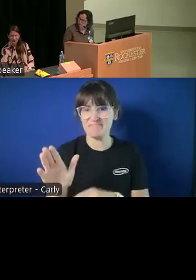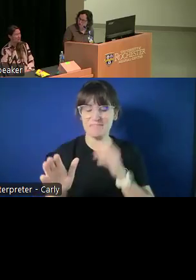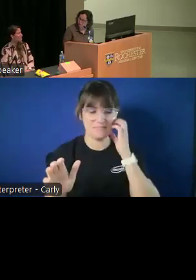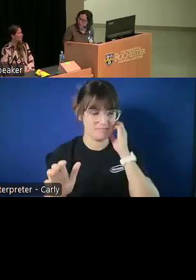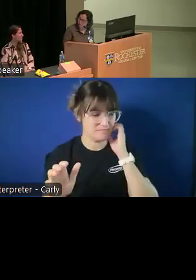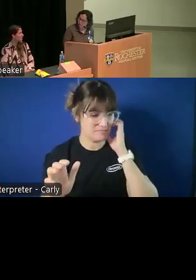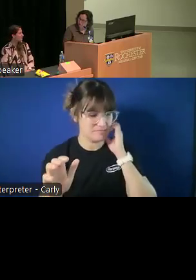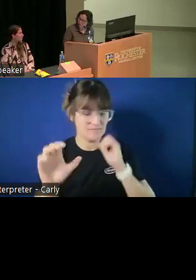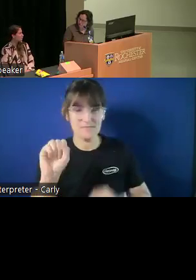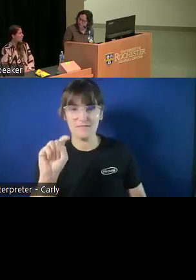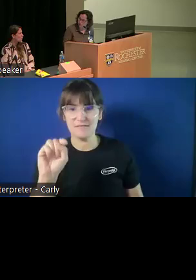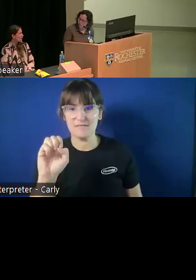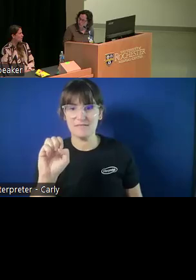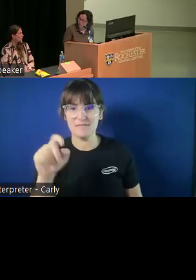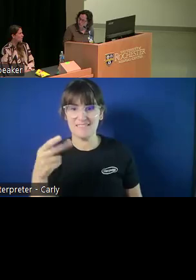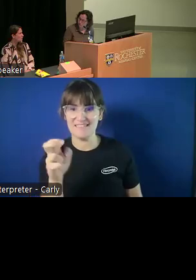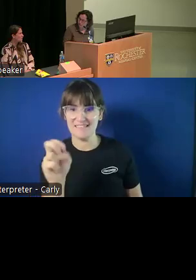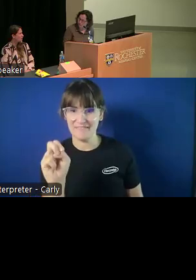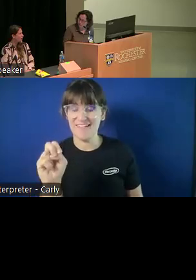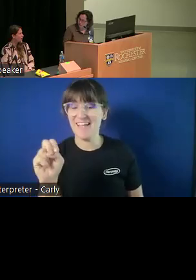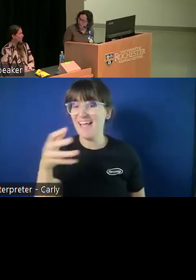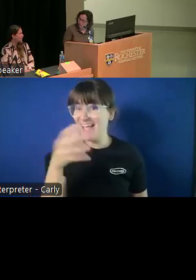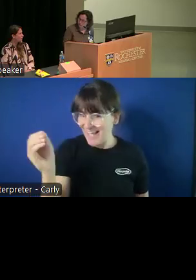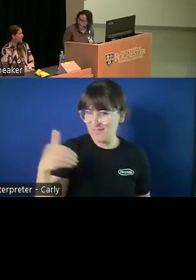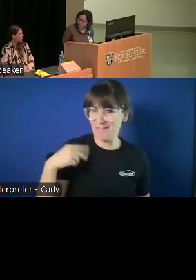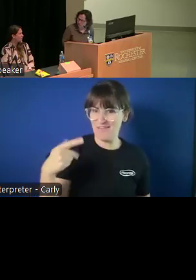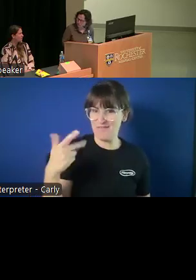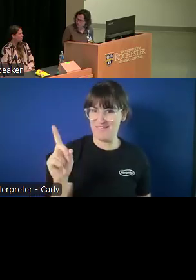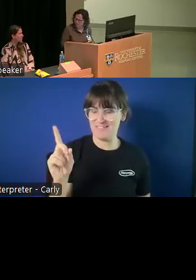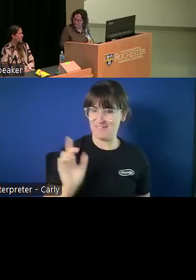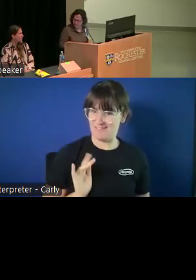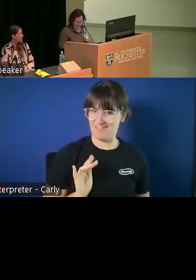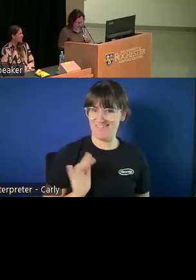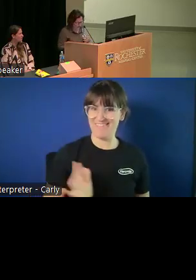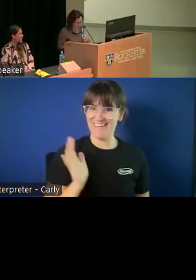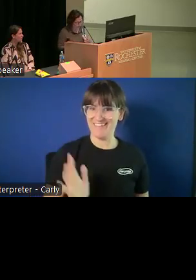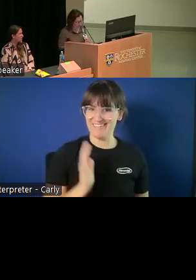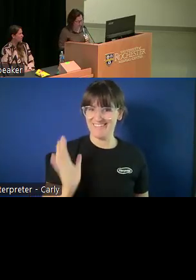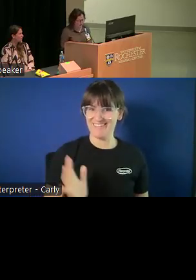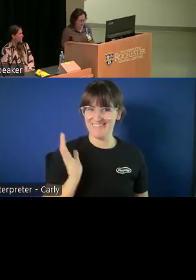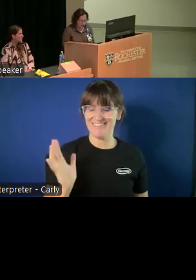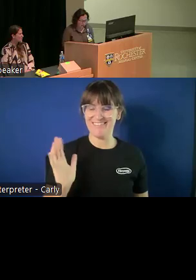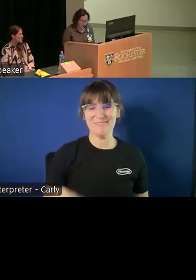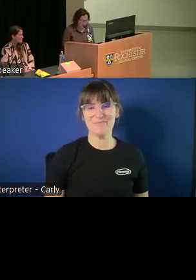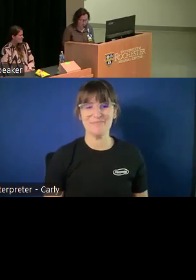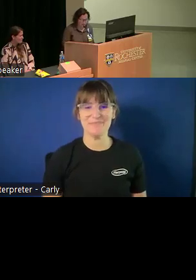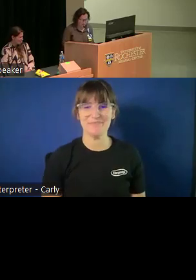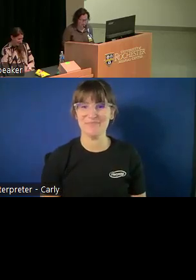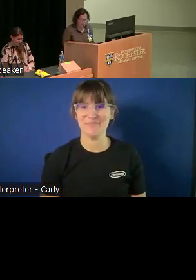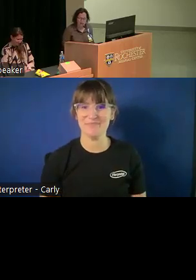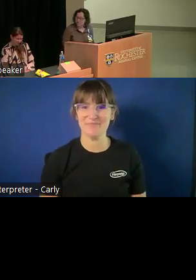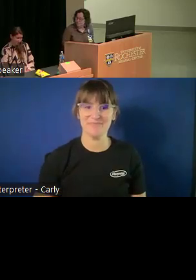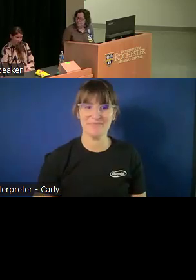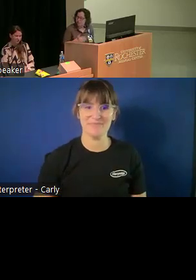Stephen with a PH and you have a PhD it's f it's so fancy look at what I did there okay doc this is